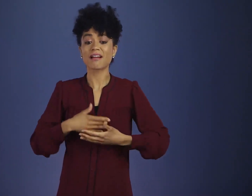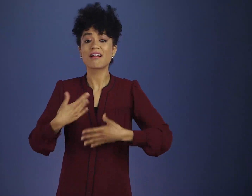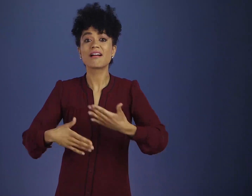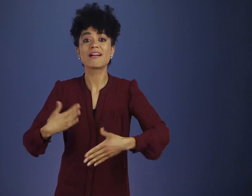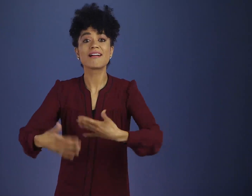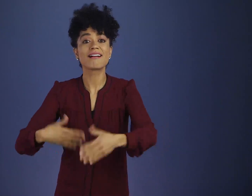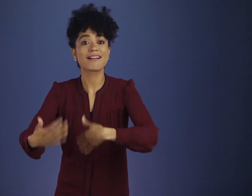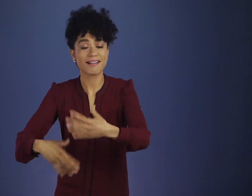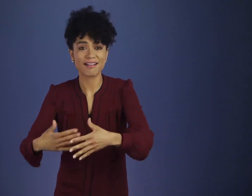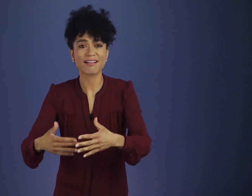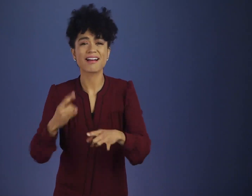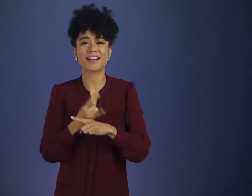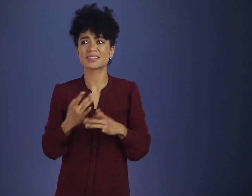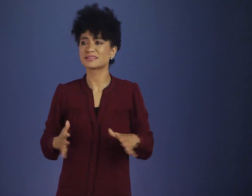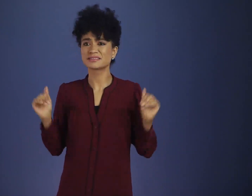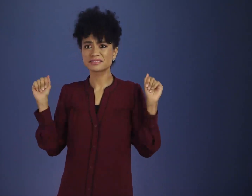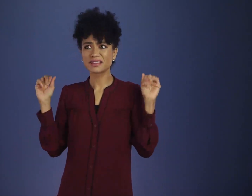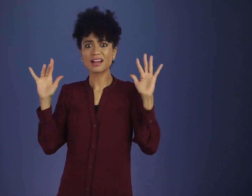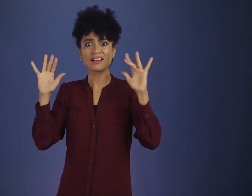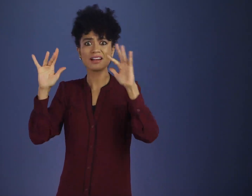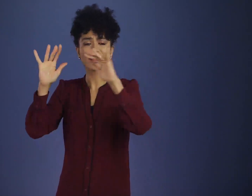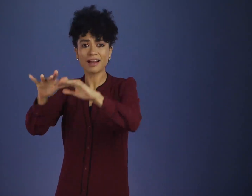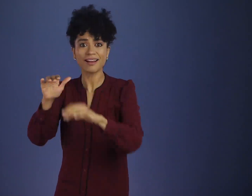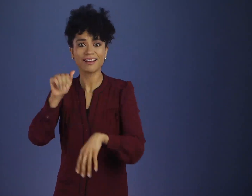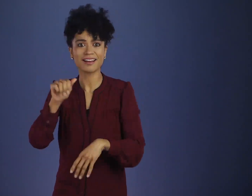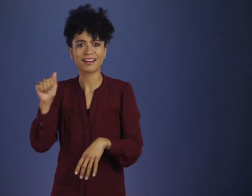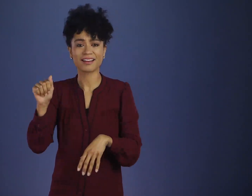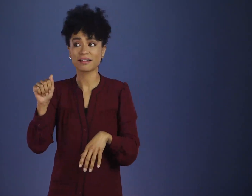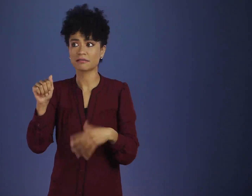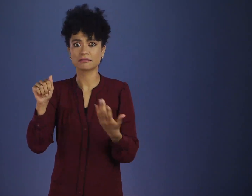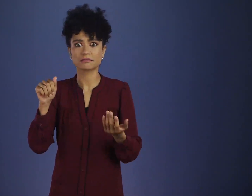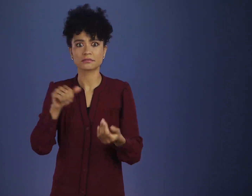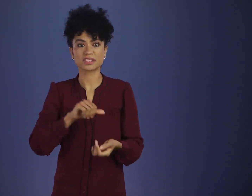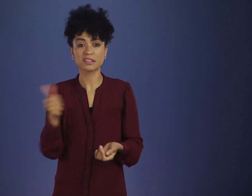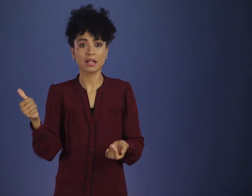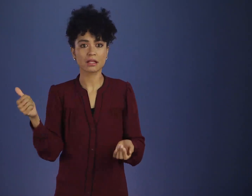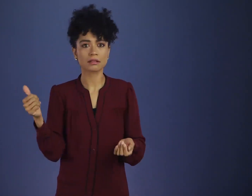In the next years alcoholics flocked to A.A. by tens of thousands,